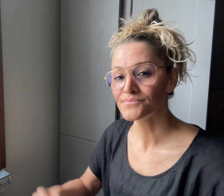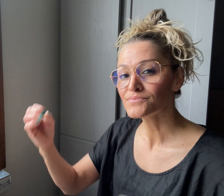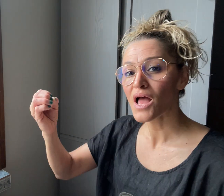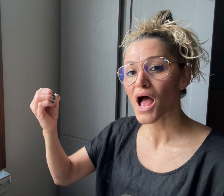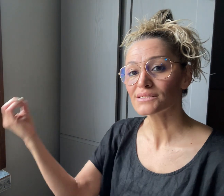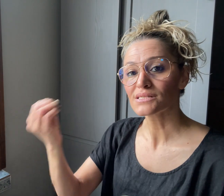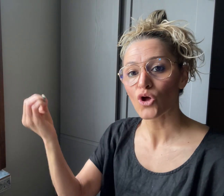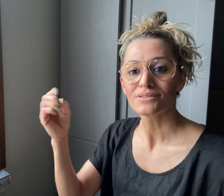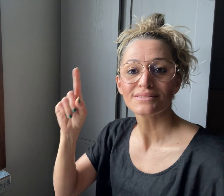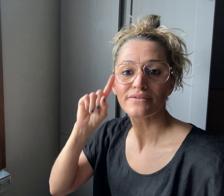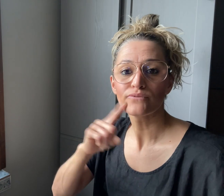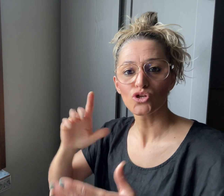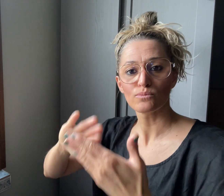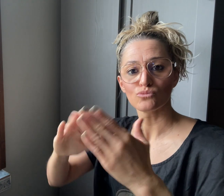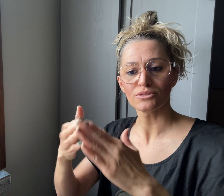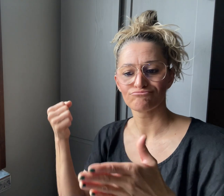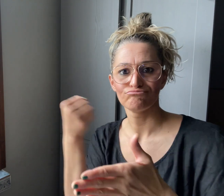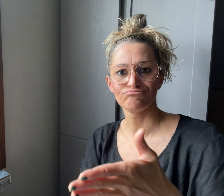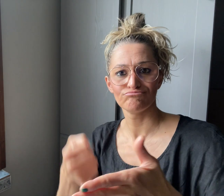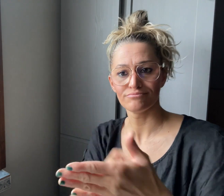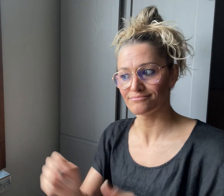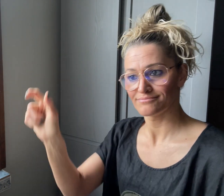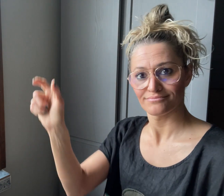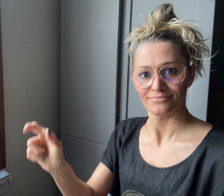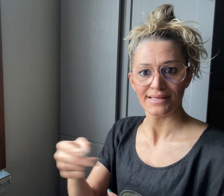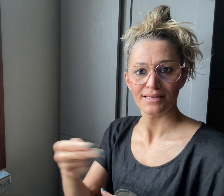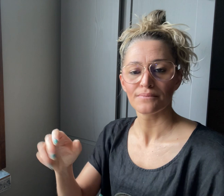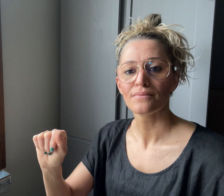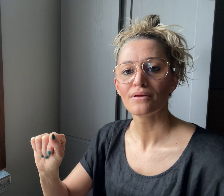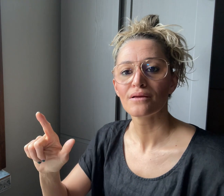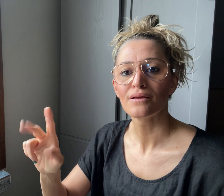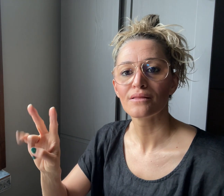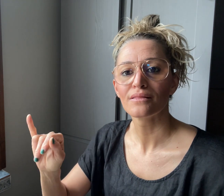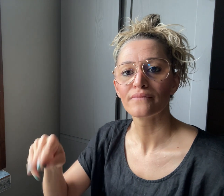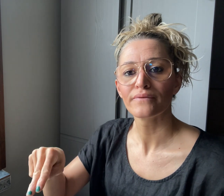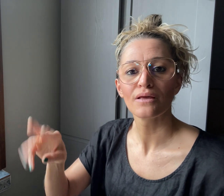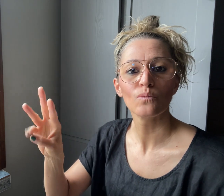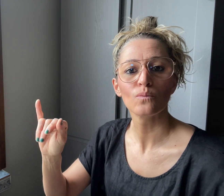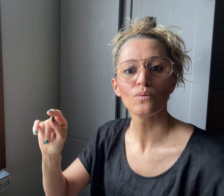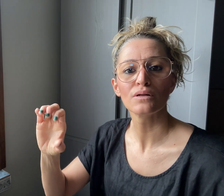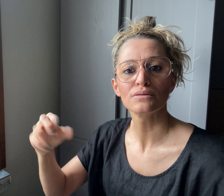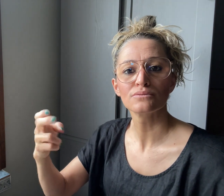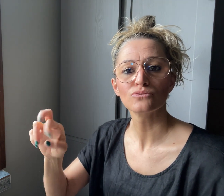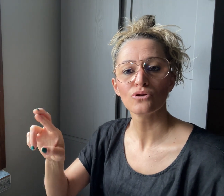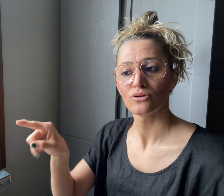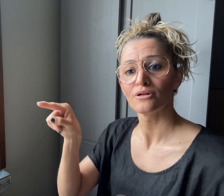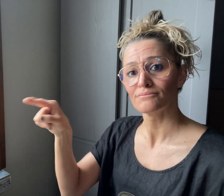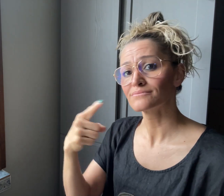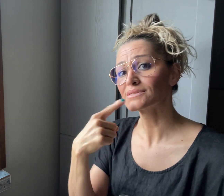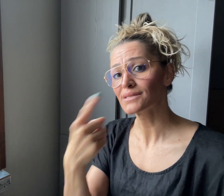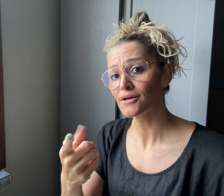A Deaf Community Advocate from Ontario, Alvin Witcher,